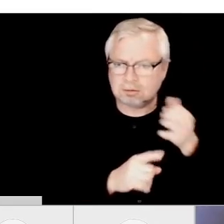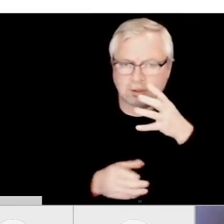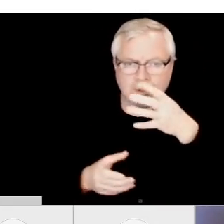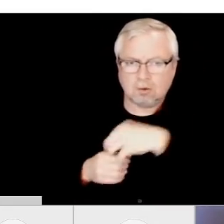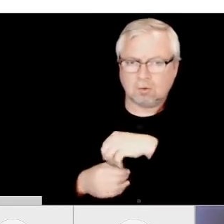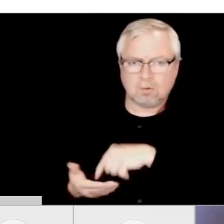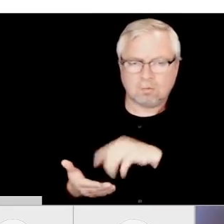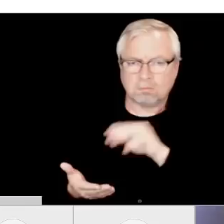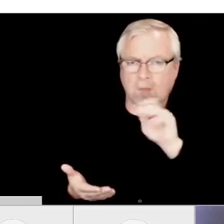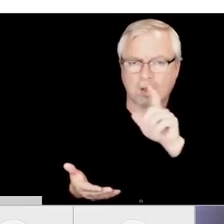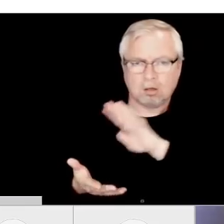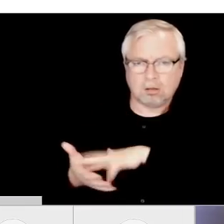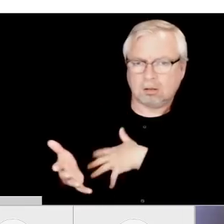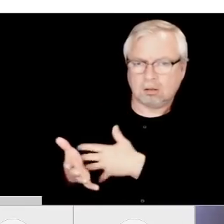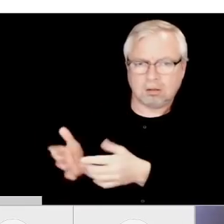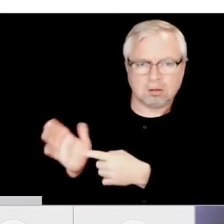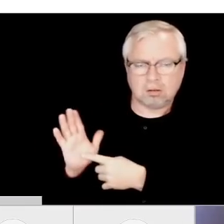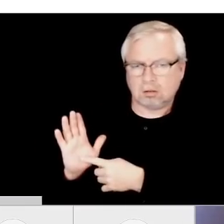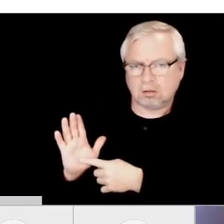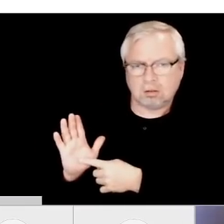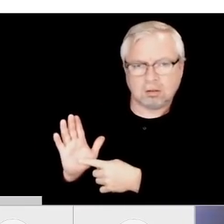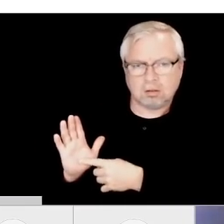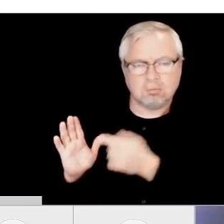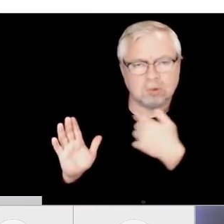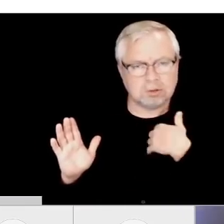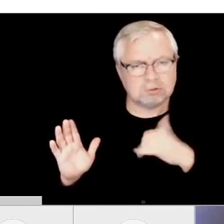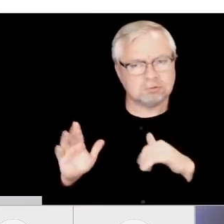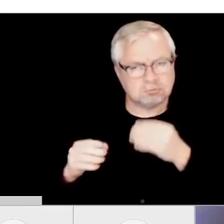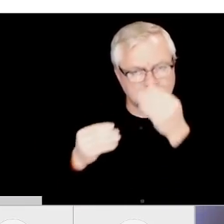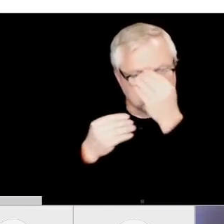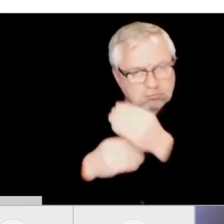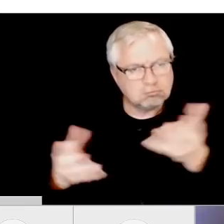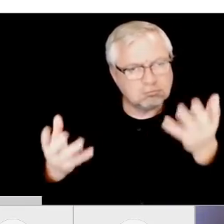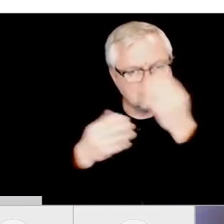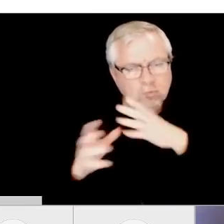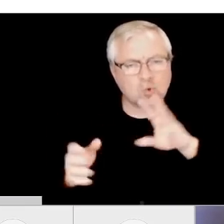data that we report on our web page.